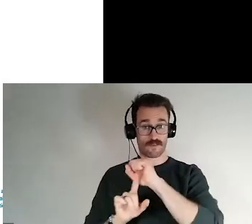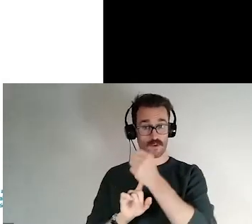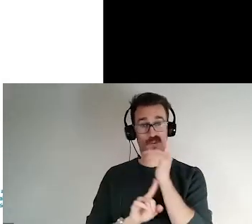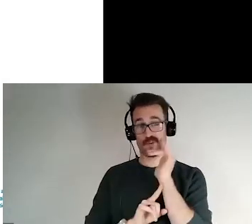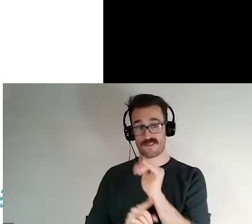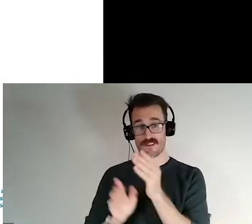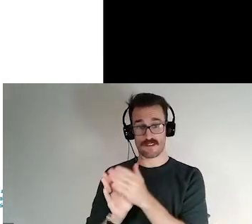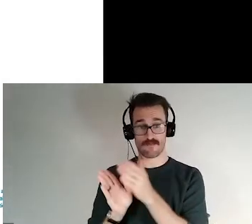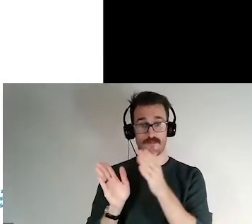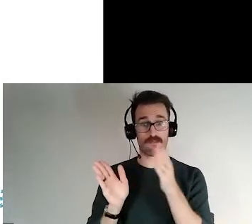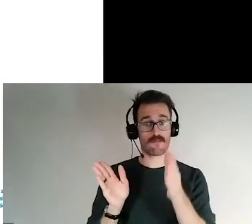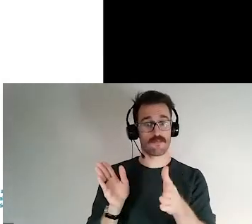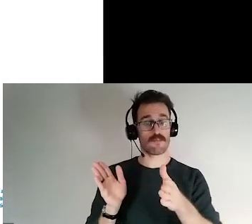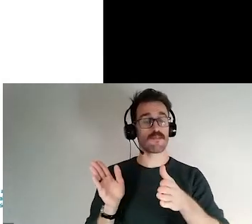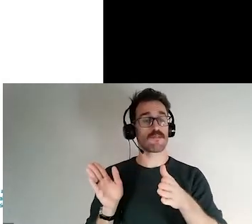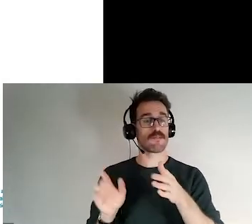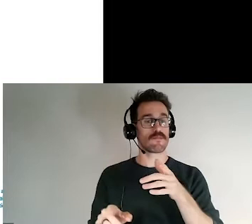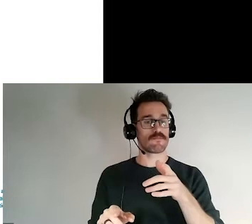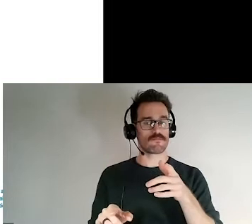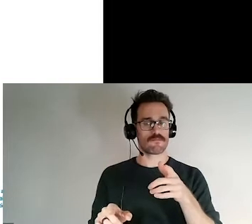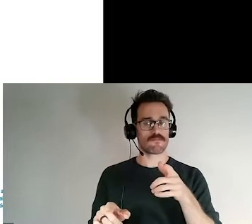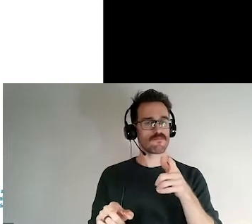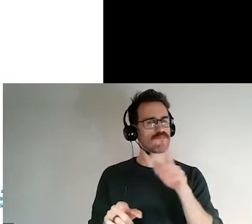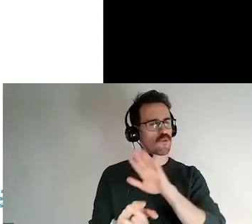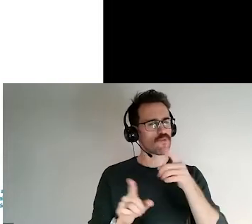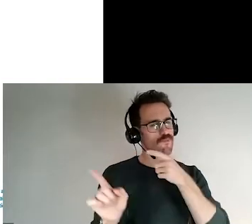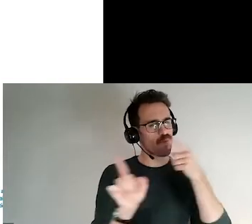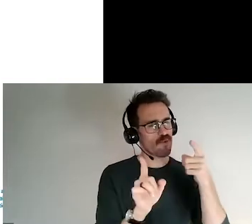information right now? What their goals are? For example, are you just sharing because it's what